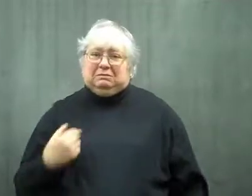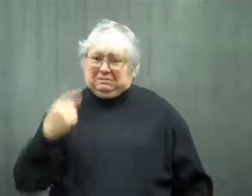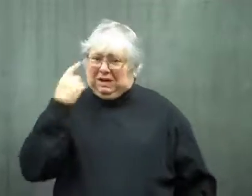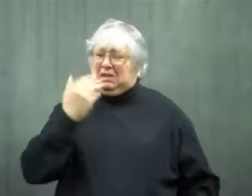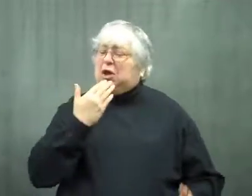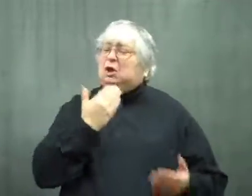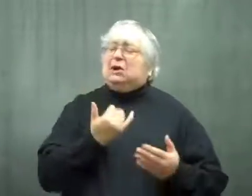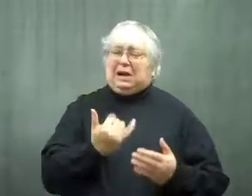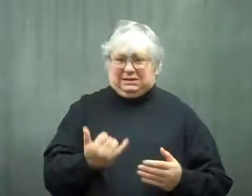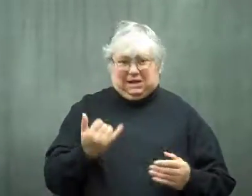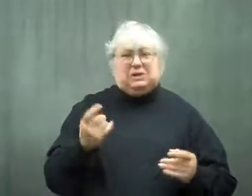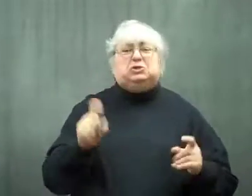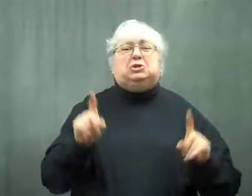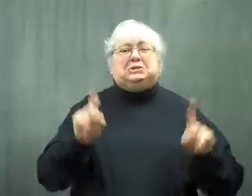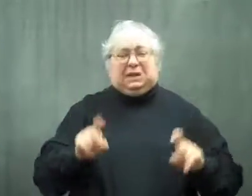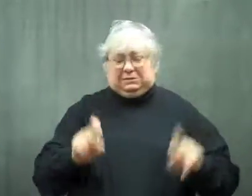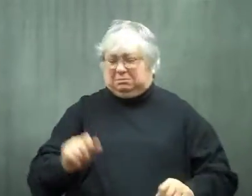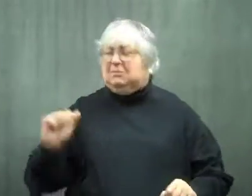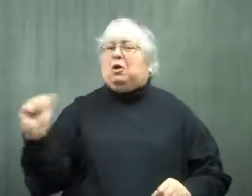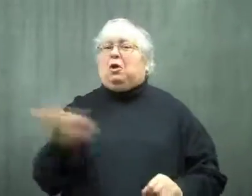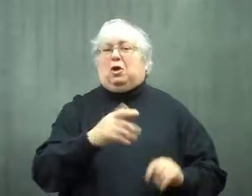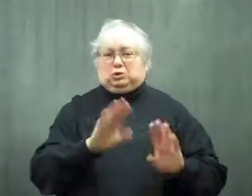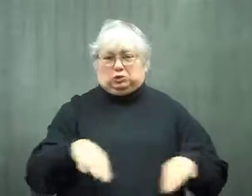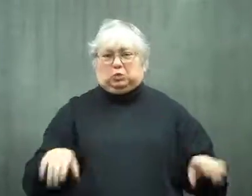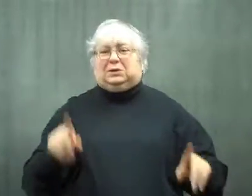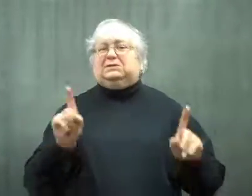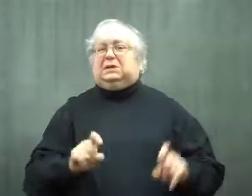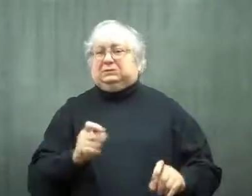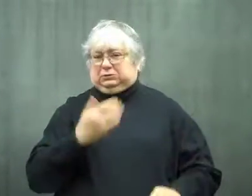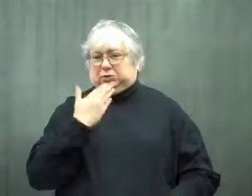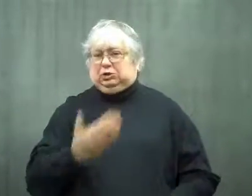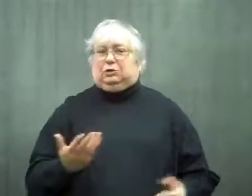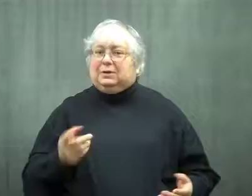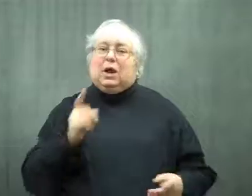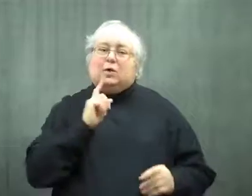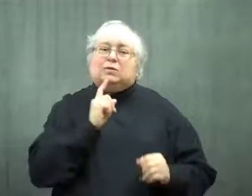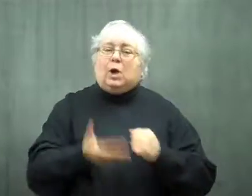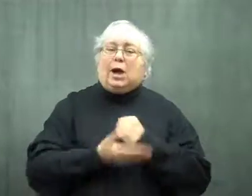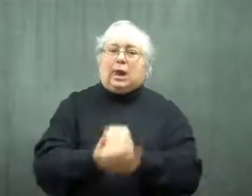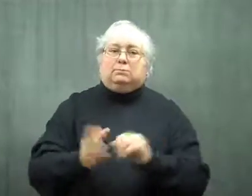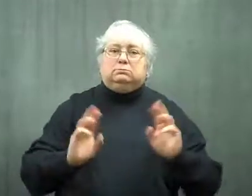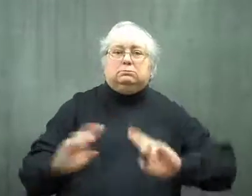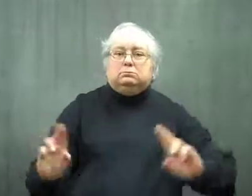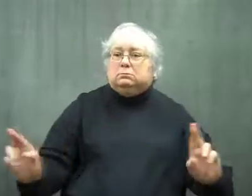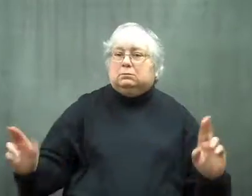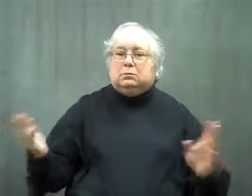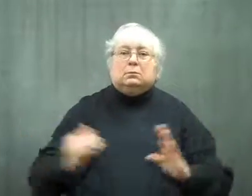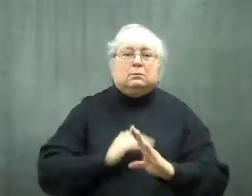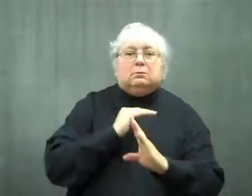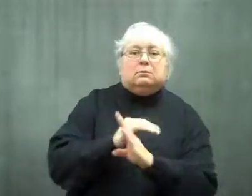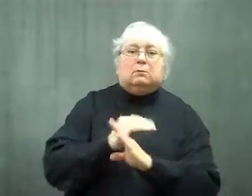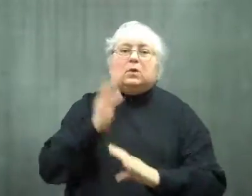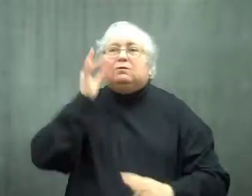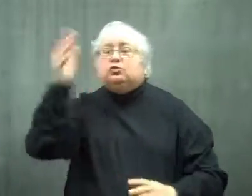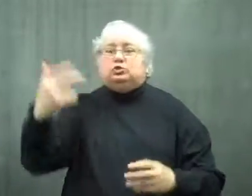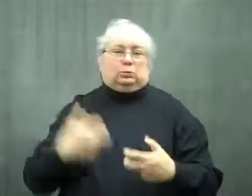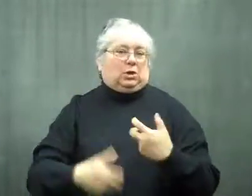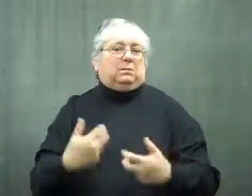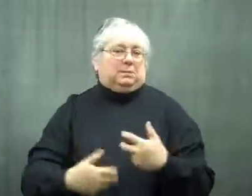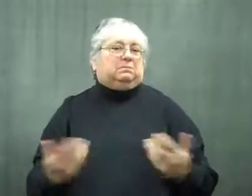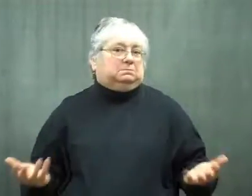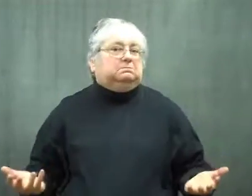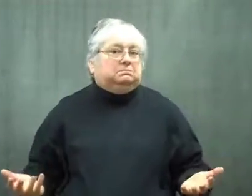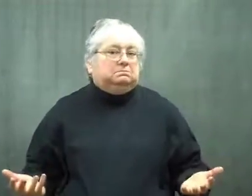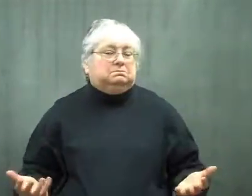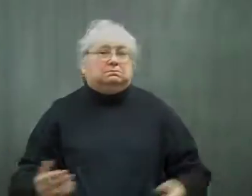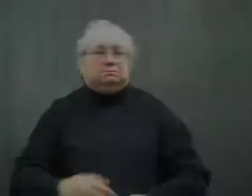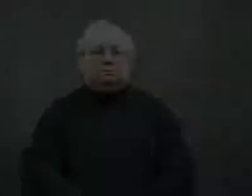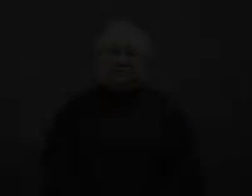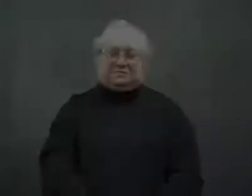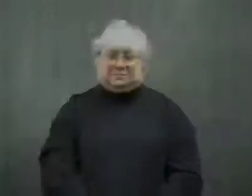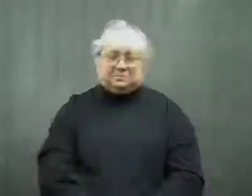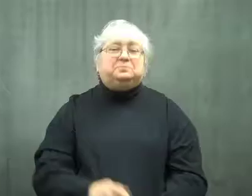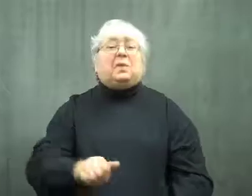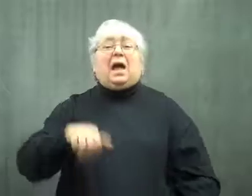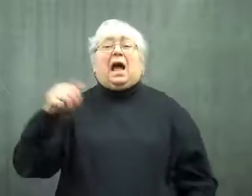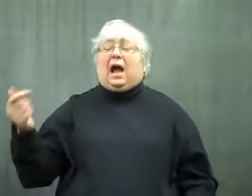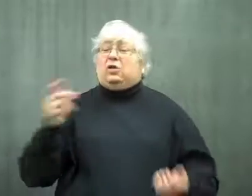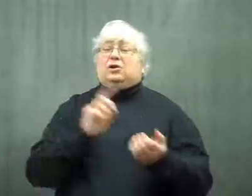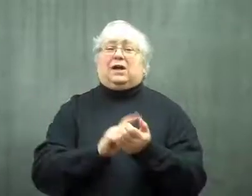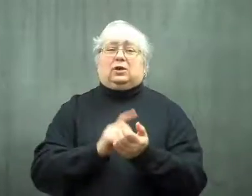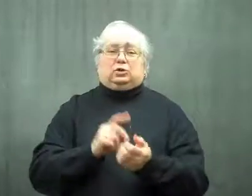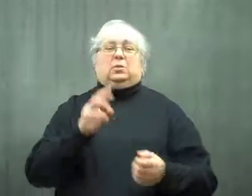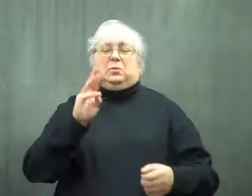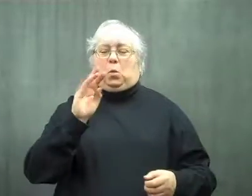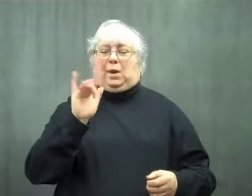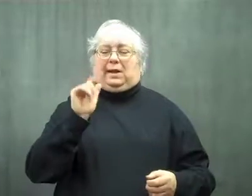I think it is a good idea to test all children to treat and prevent future problems."